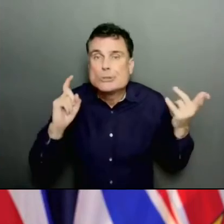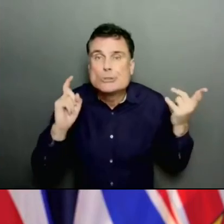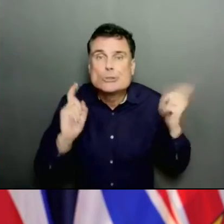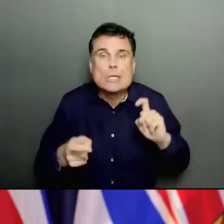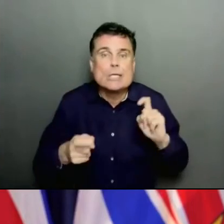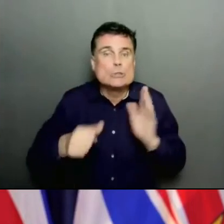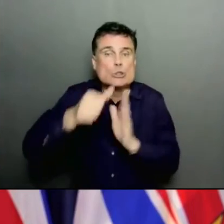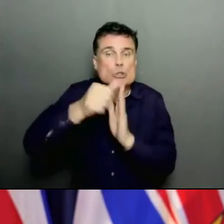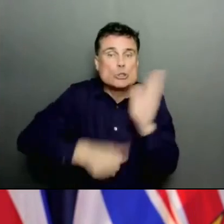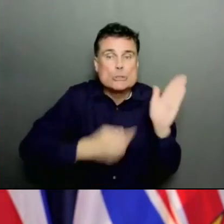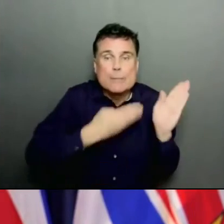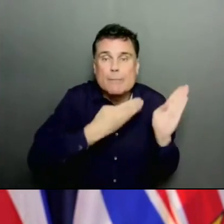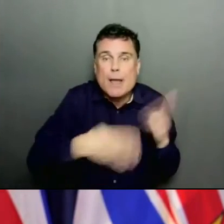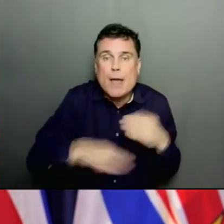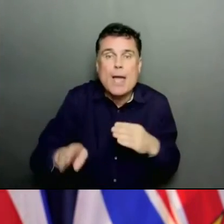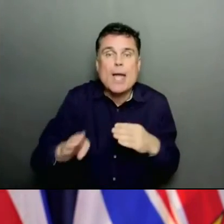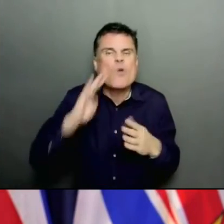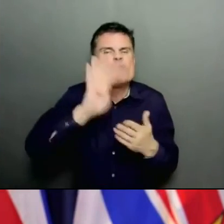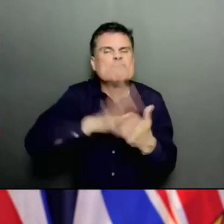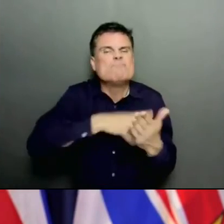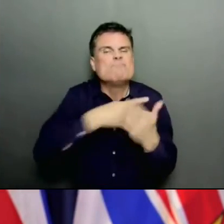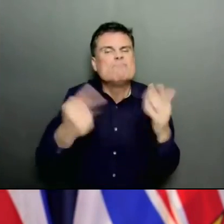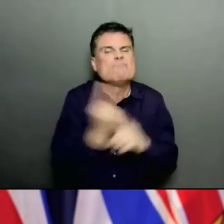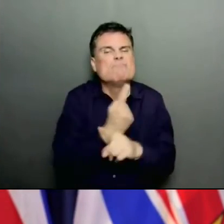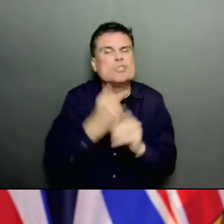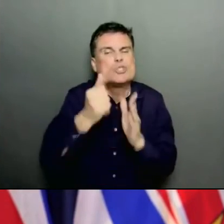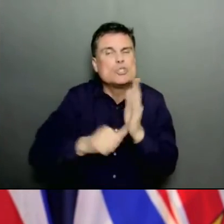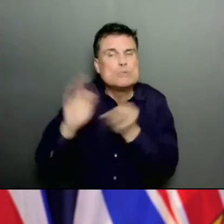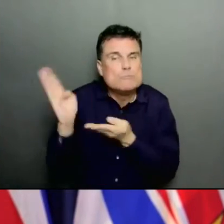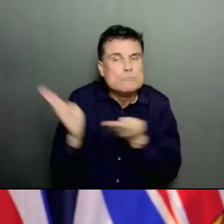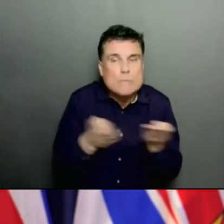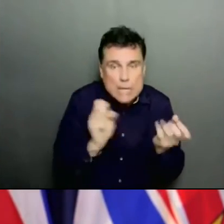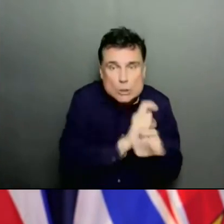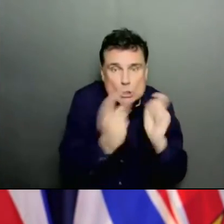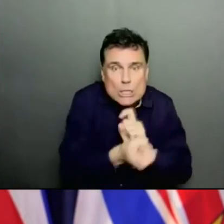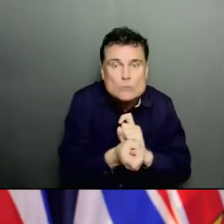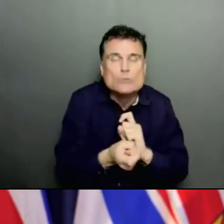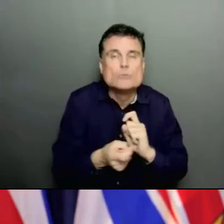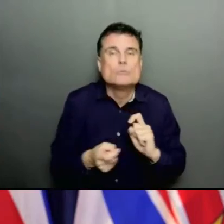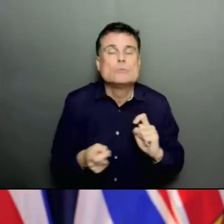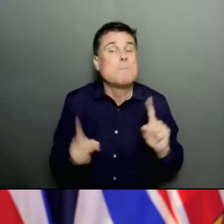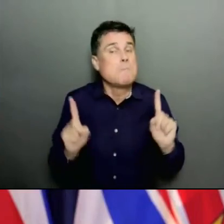react on acute care capacity and critical care capacity that's the difference in BC. To report